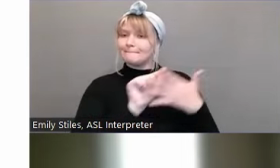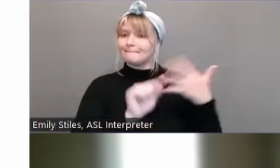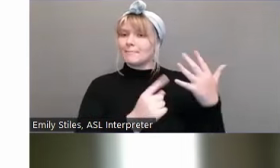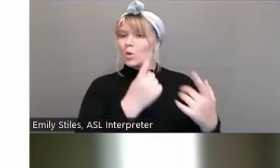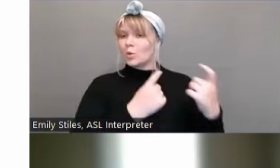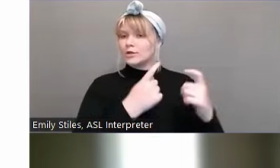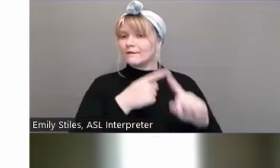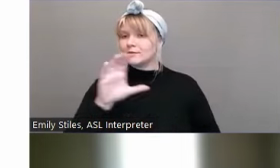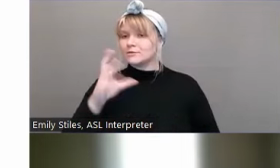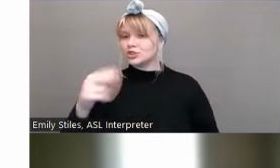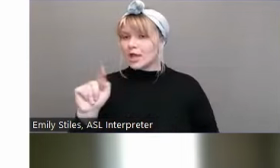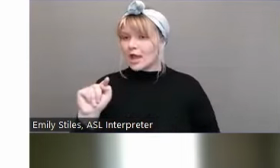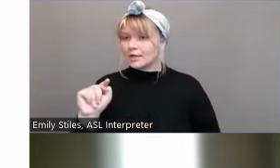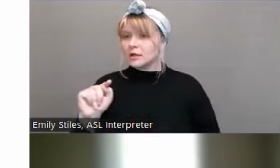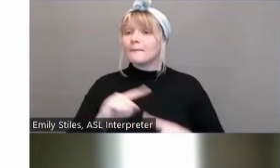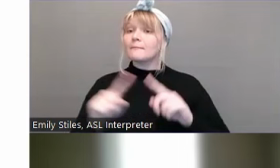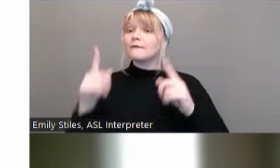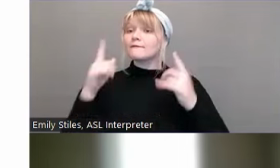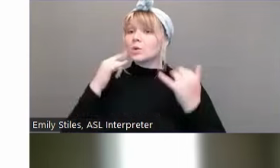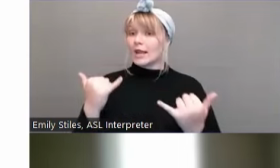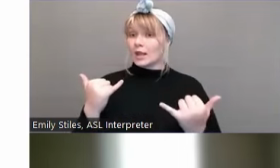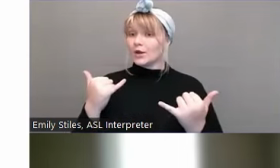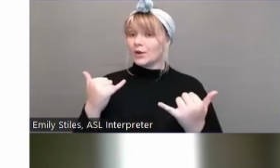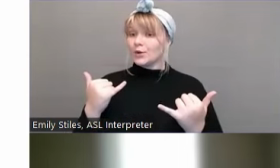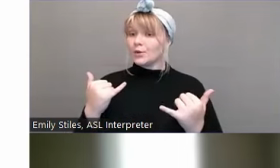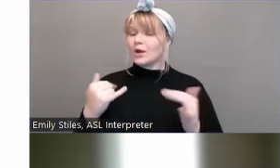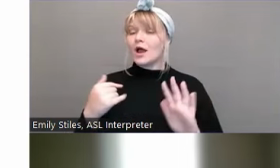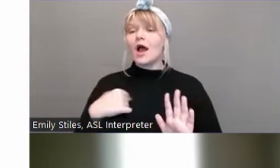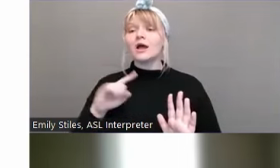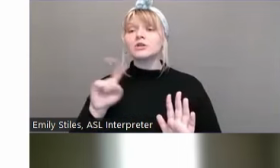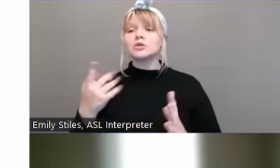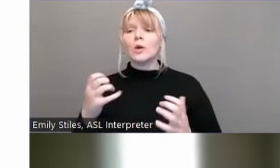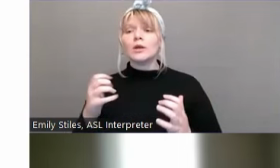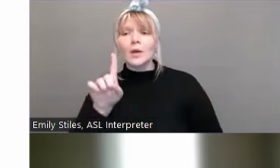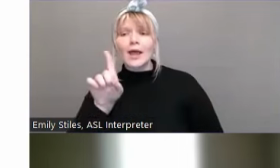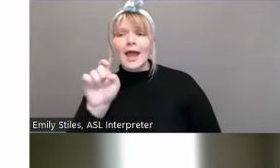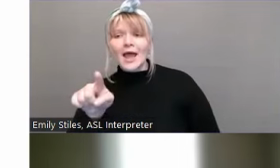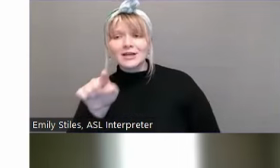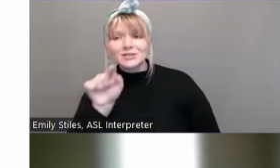But while we pull those, I just want to ask you all, I know earlier we had asked on the